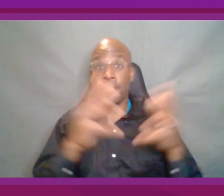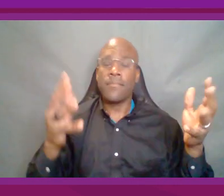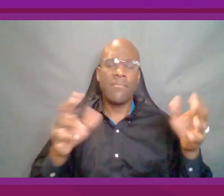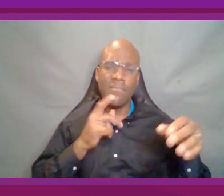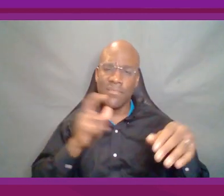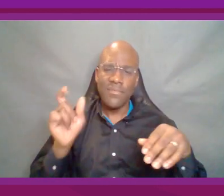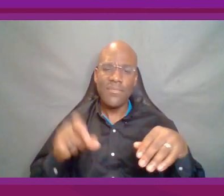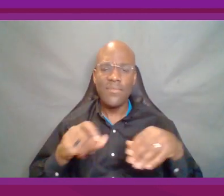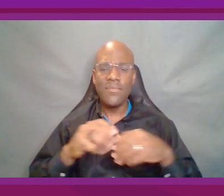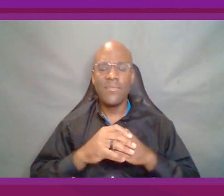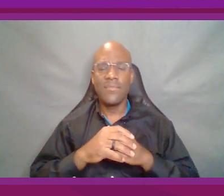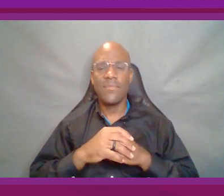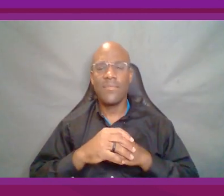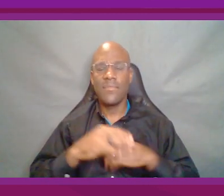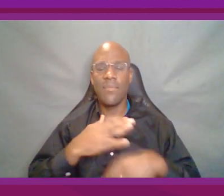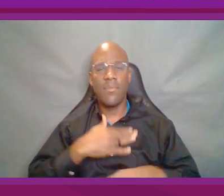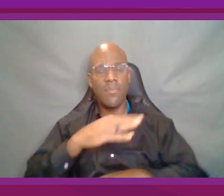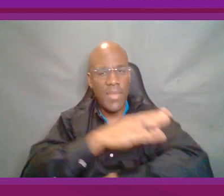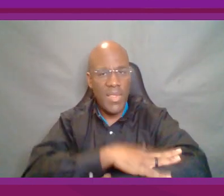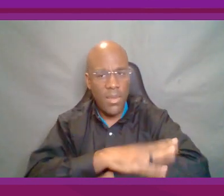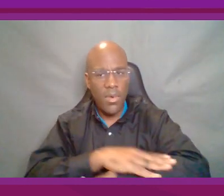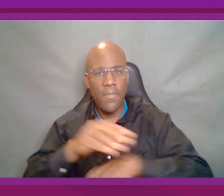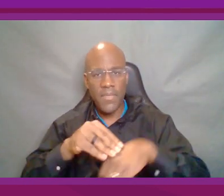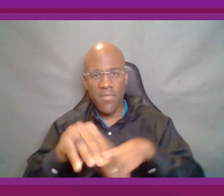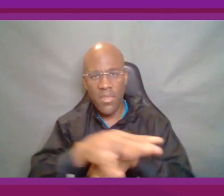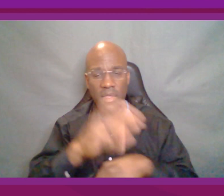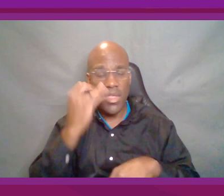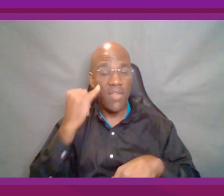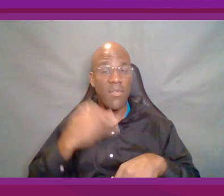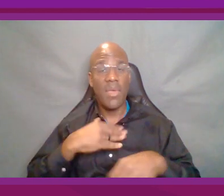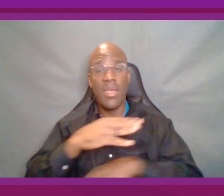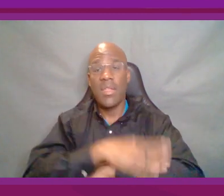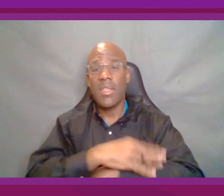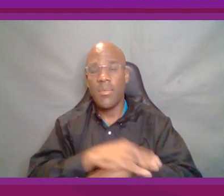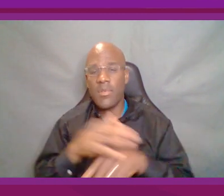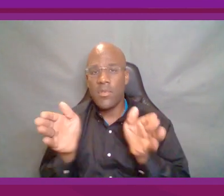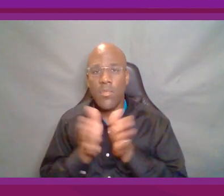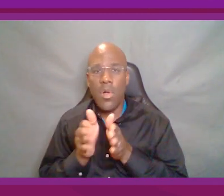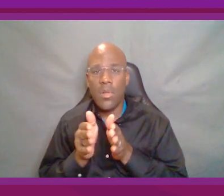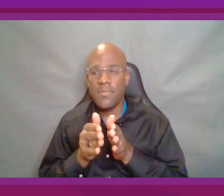who needs to be there, how big is my table, and if it's too small and everybody's not there,